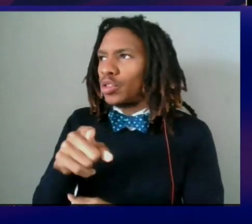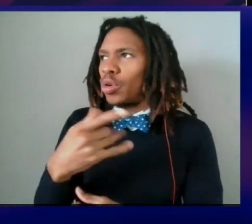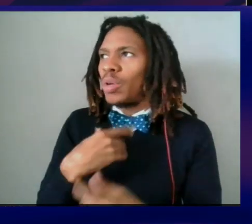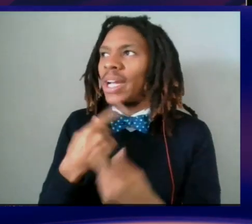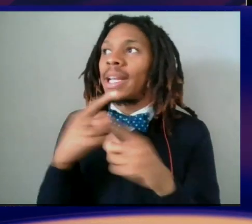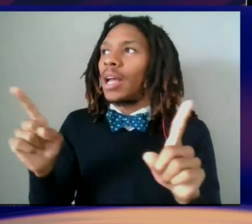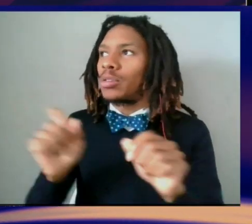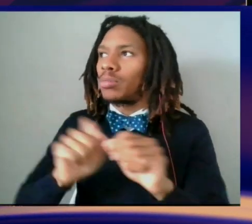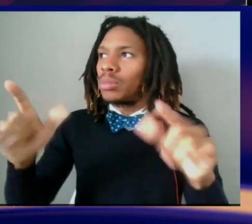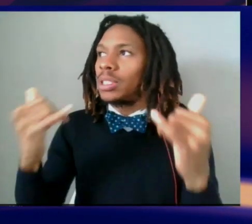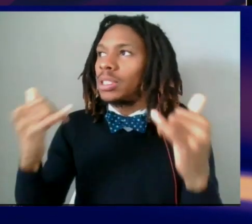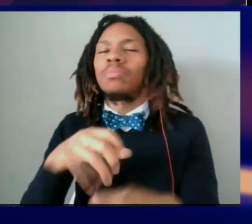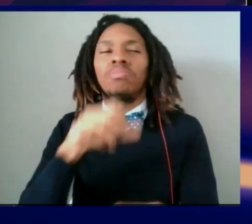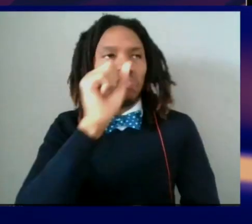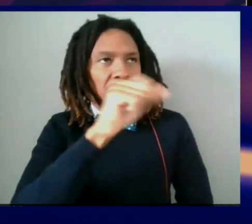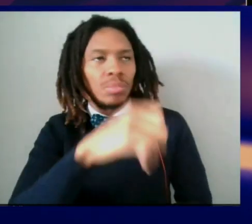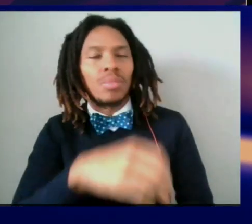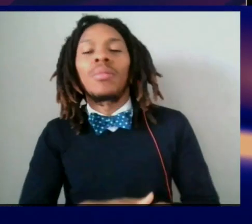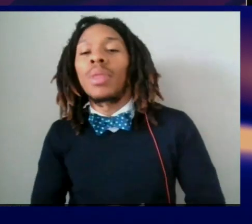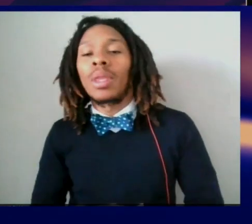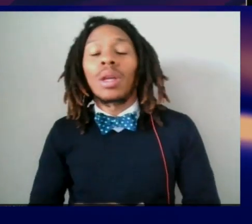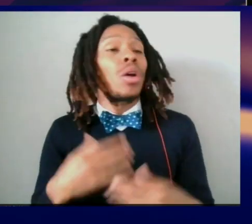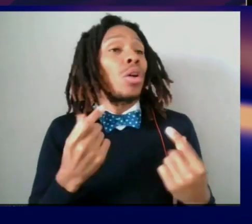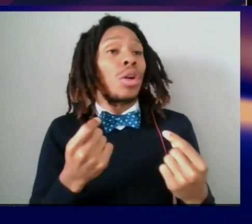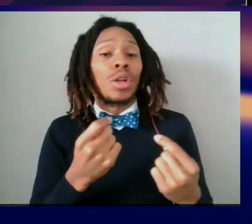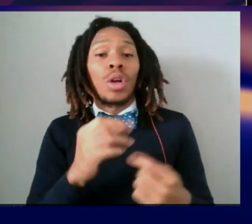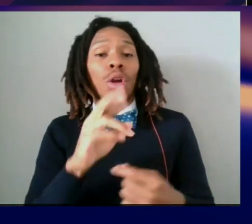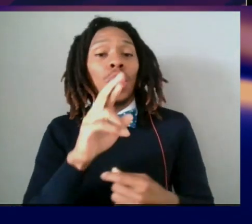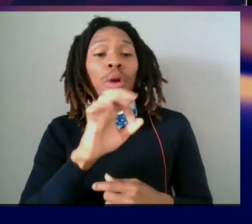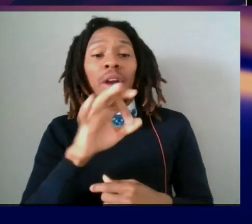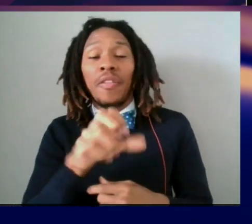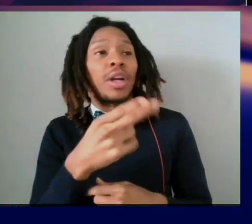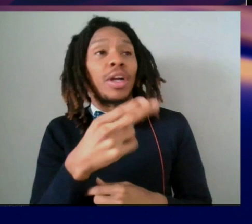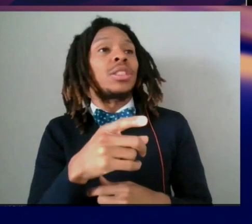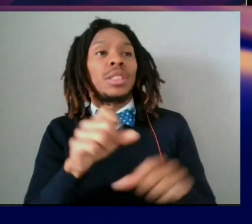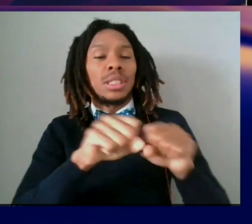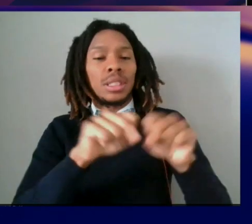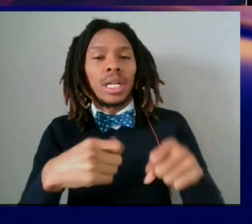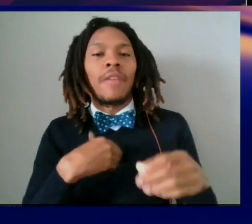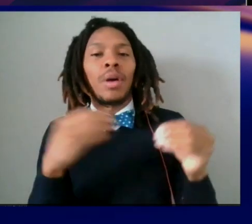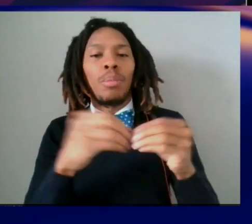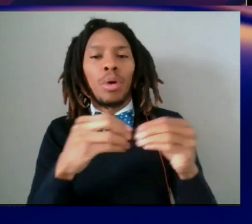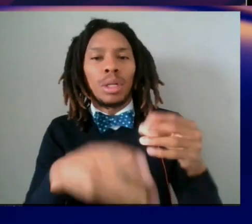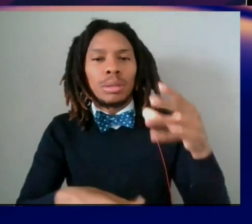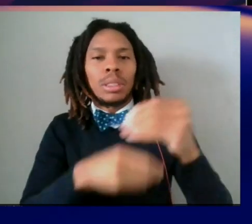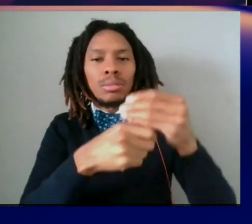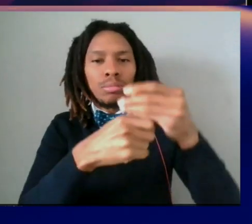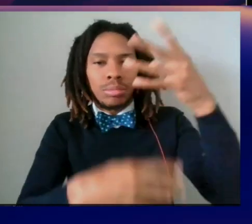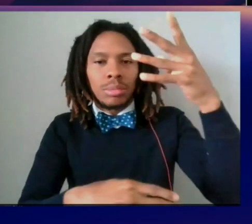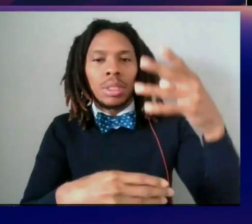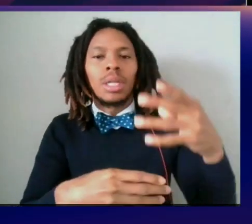Wow. So what we also did is we sort of refreshed this console understanding that we've got more sources now. So adding a couple tools that allow you to find the source